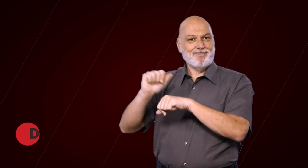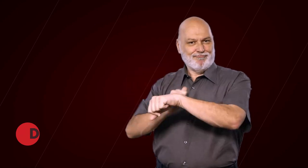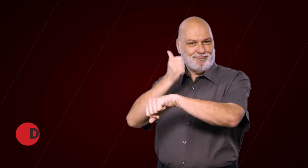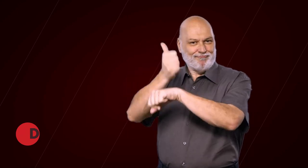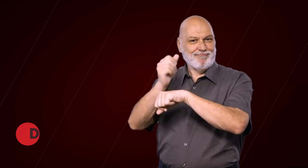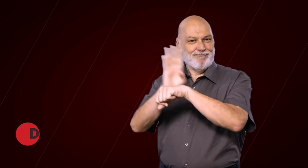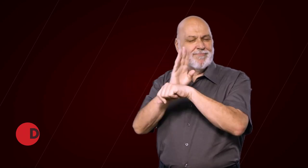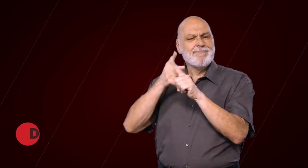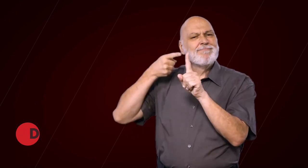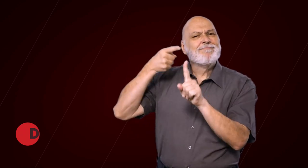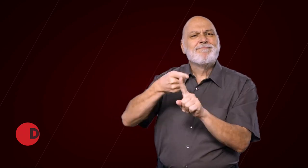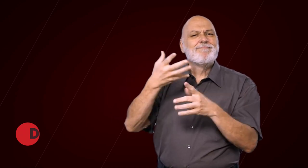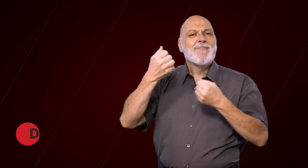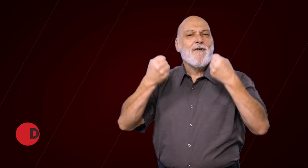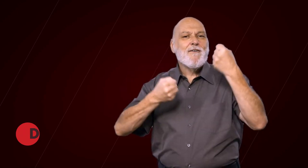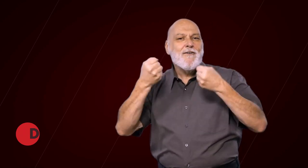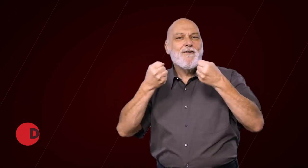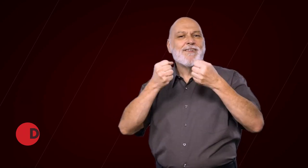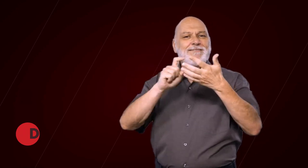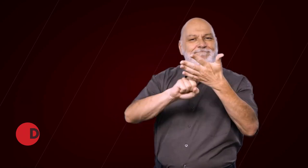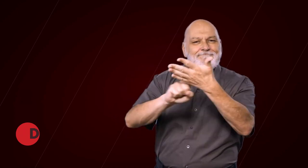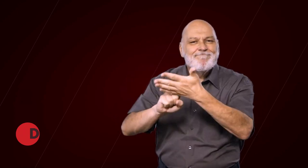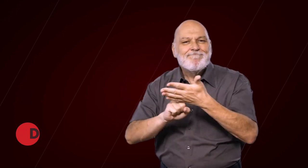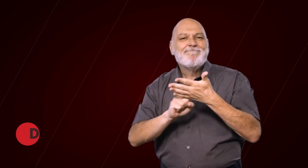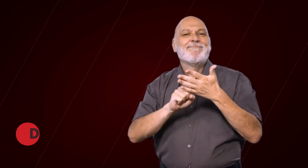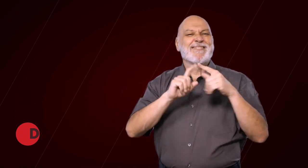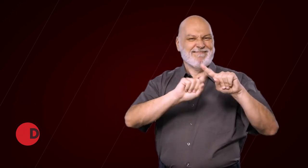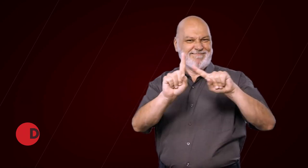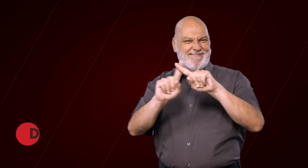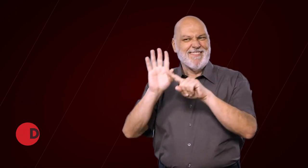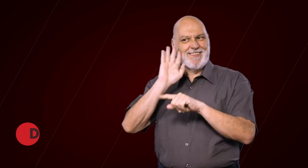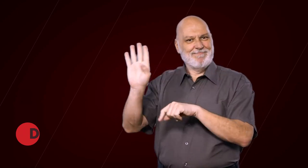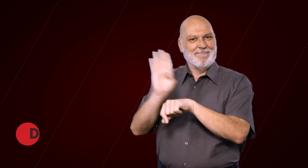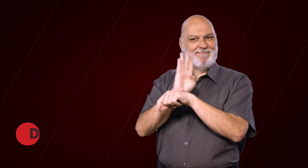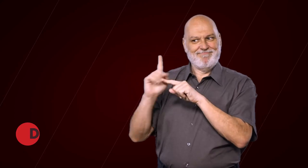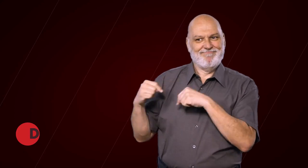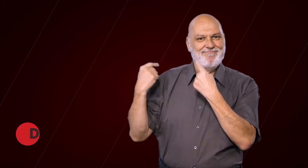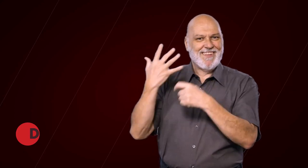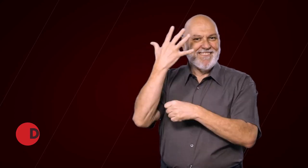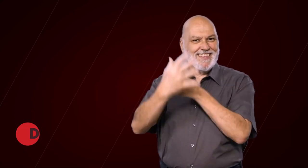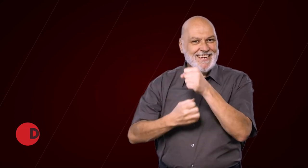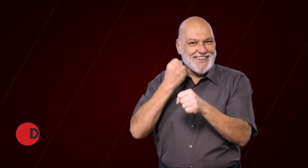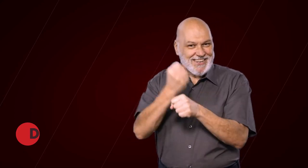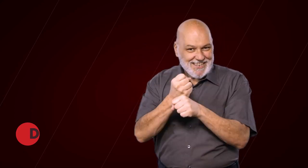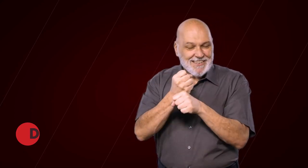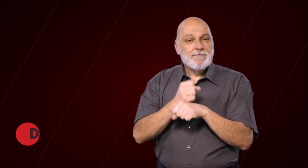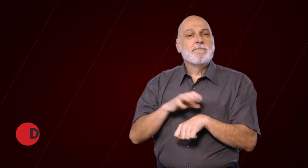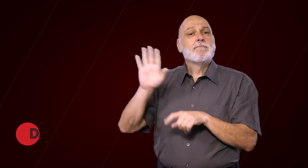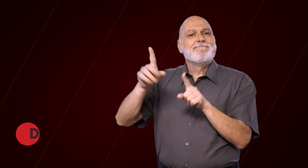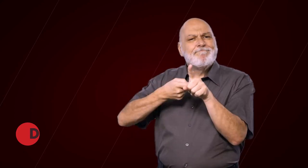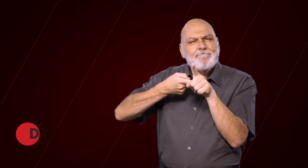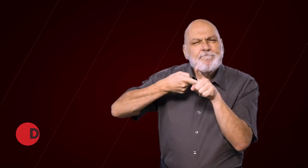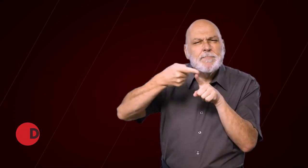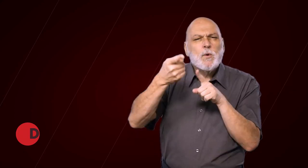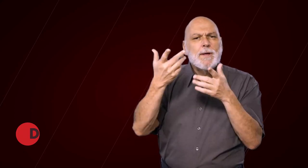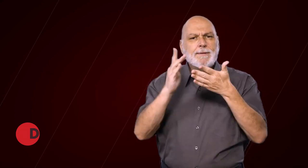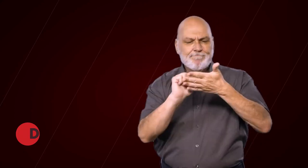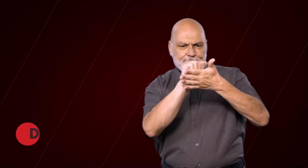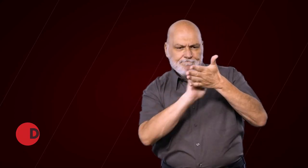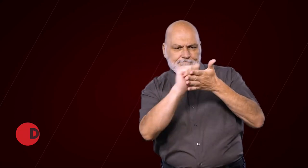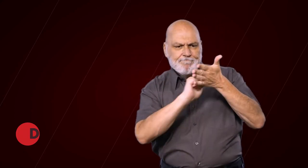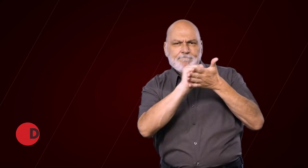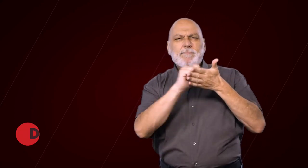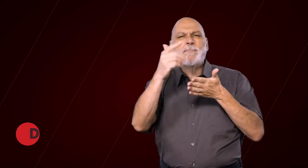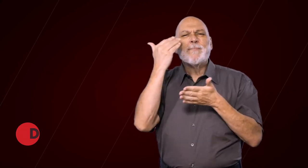Alvin Witcher who had an auto detailing business for five years